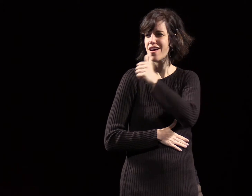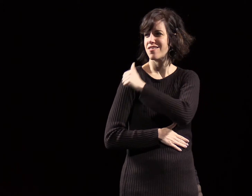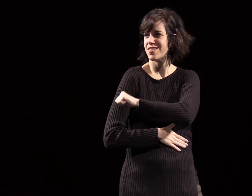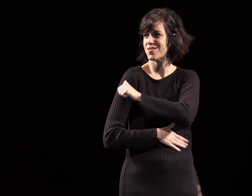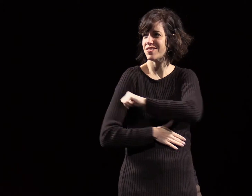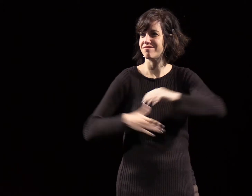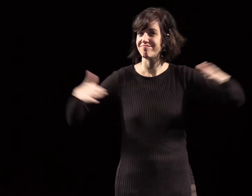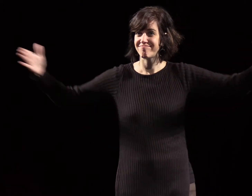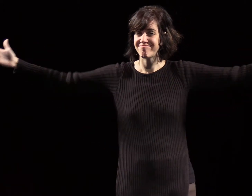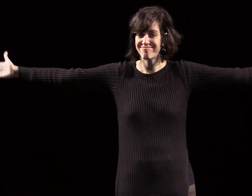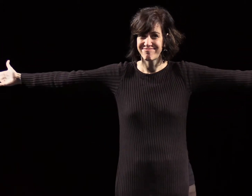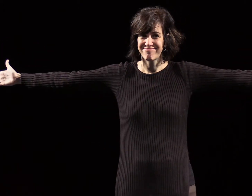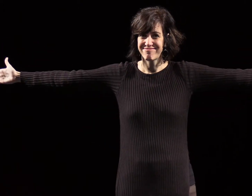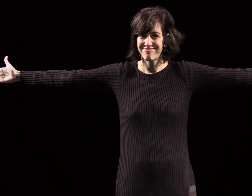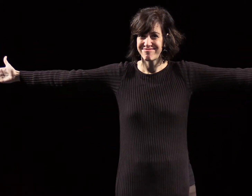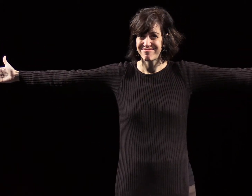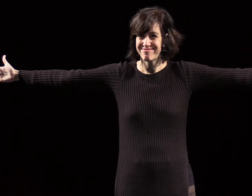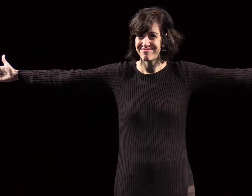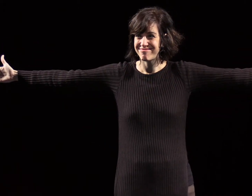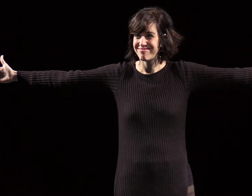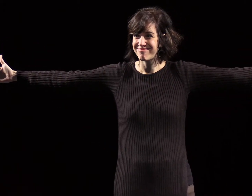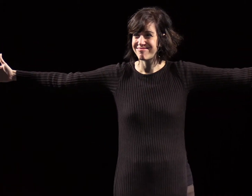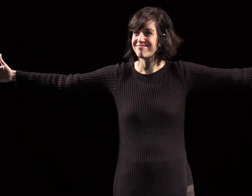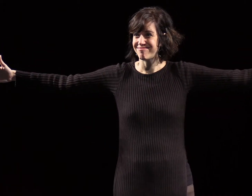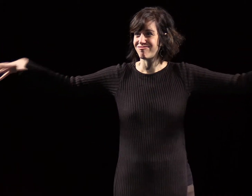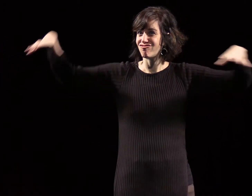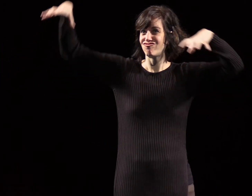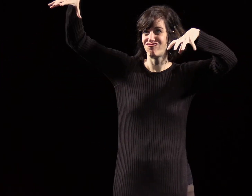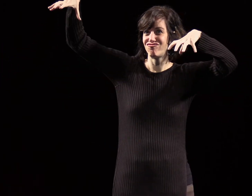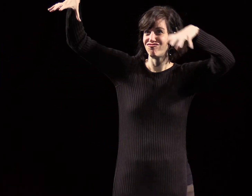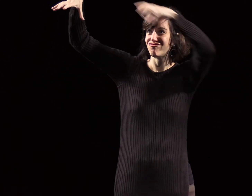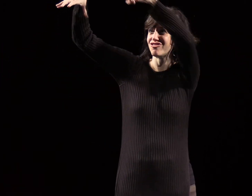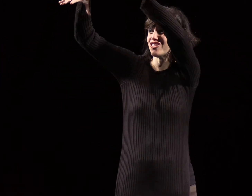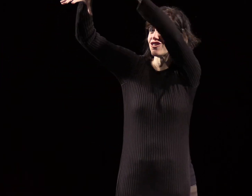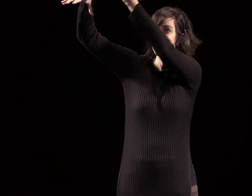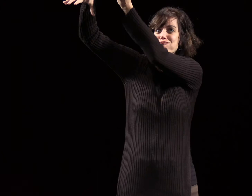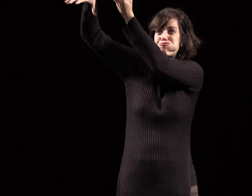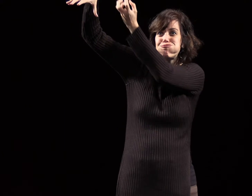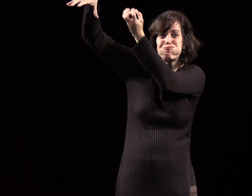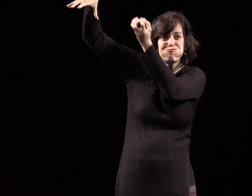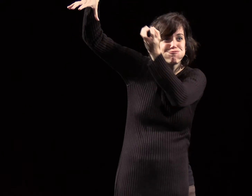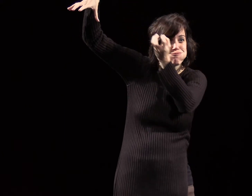You know that place with that huge statue of Christ up on the mountain?